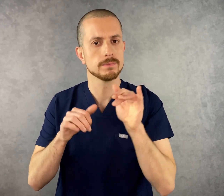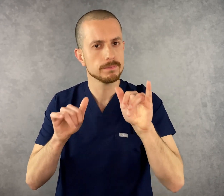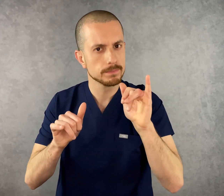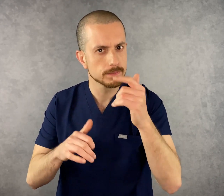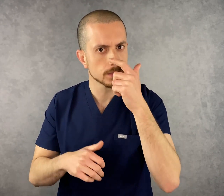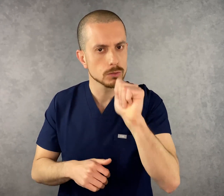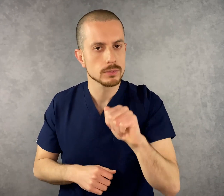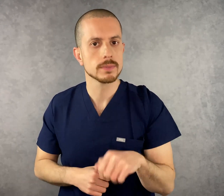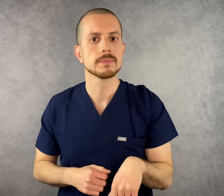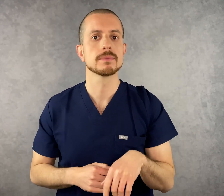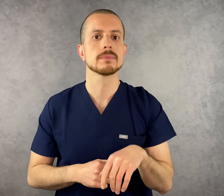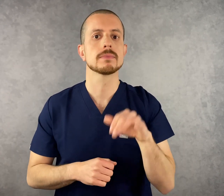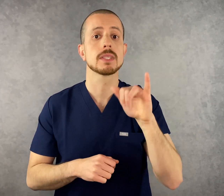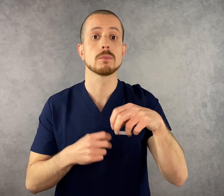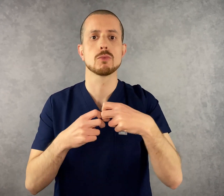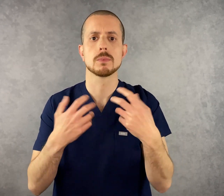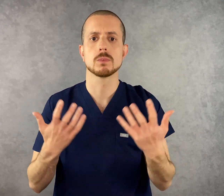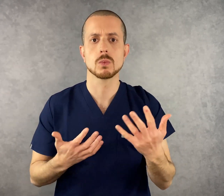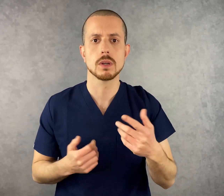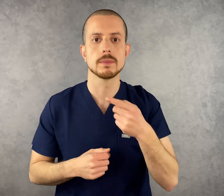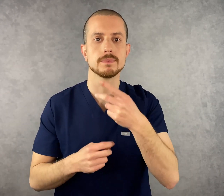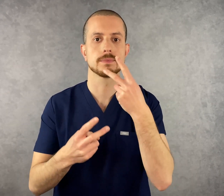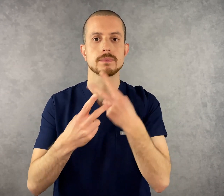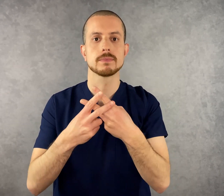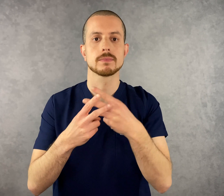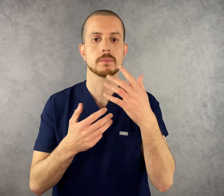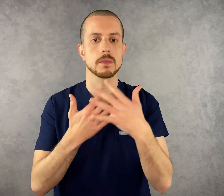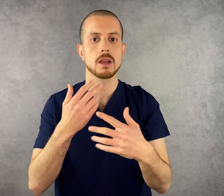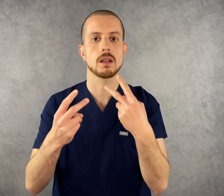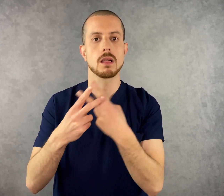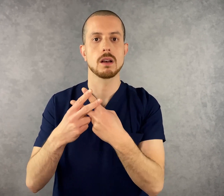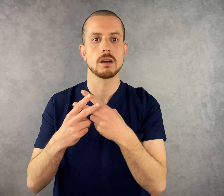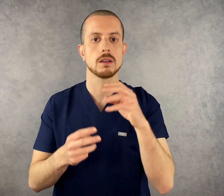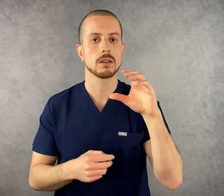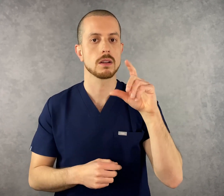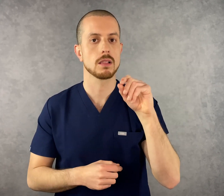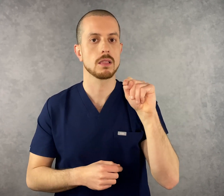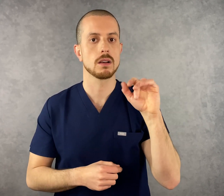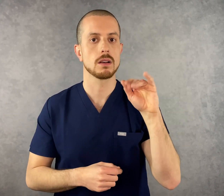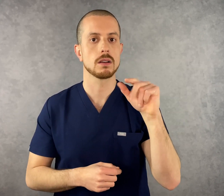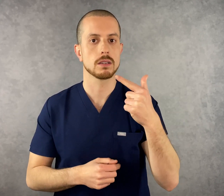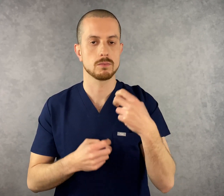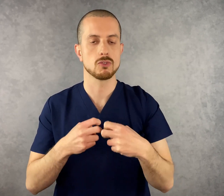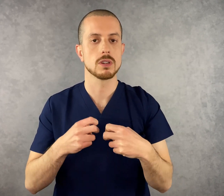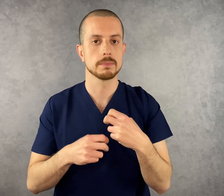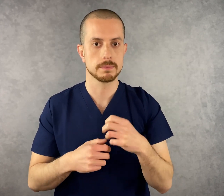Hmm, it sure is interesting! The problem is with blood clotting.